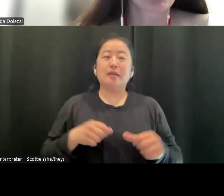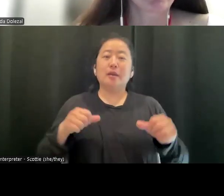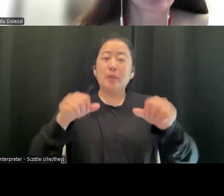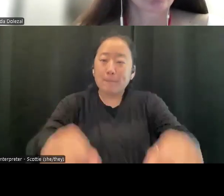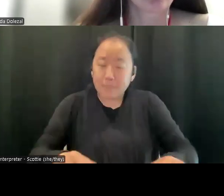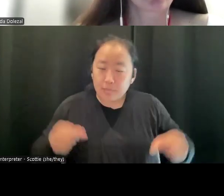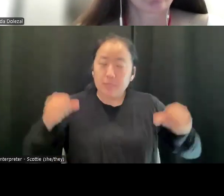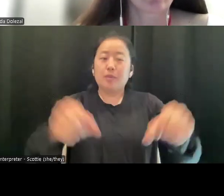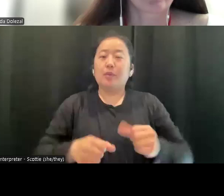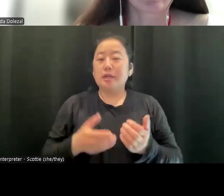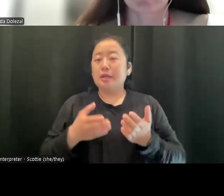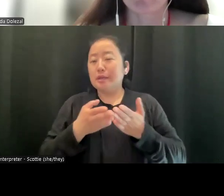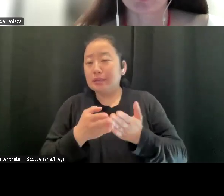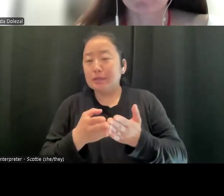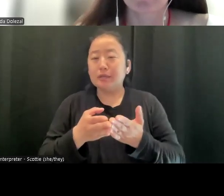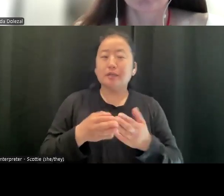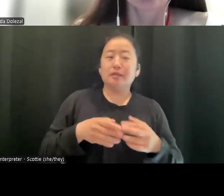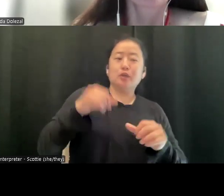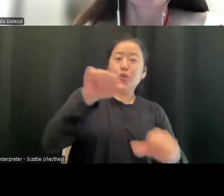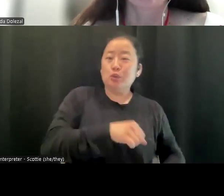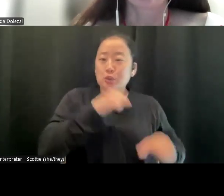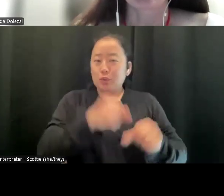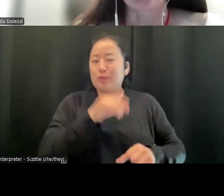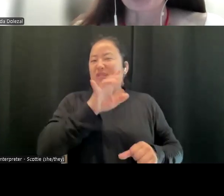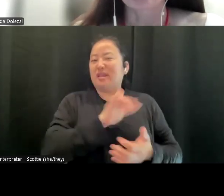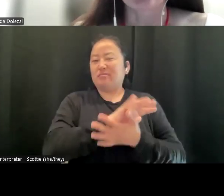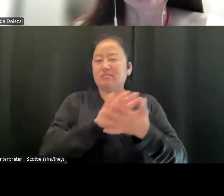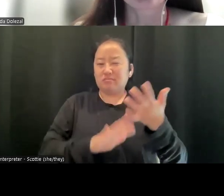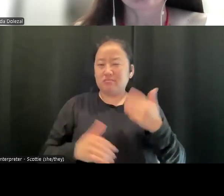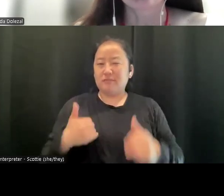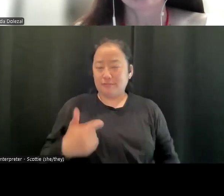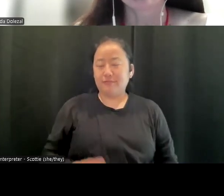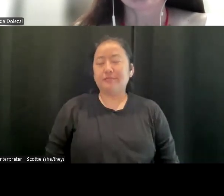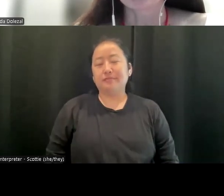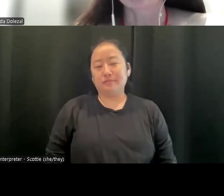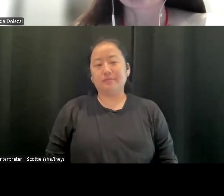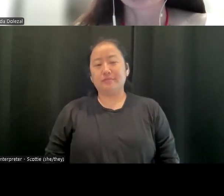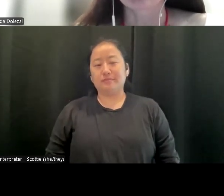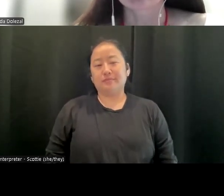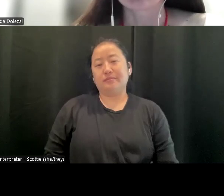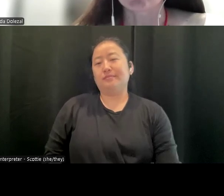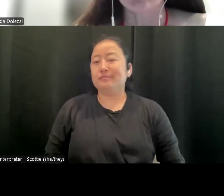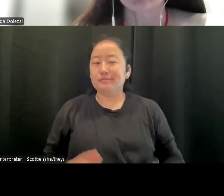disabilities to enjoy all the activities. So we can try to put some links in the chat